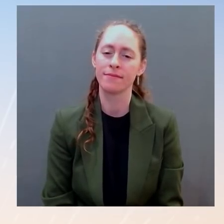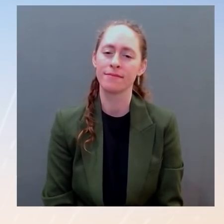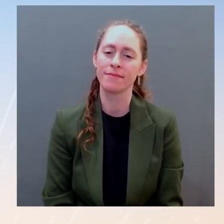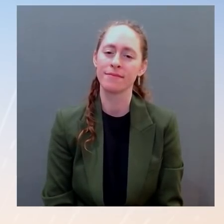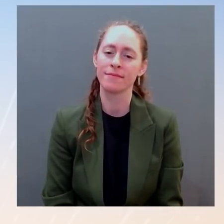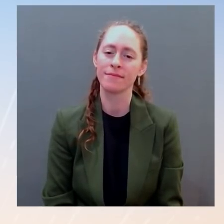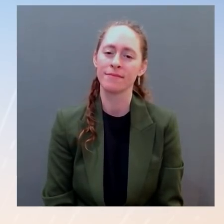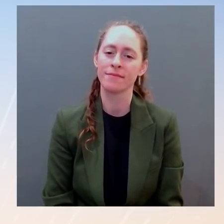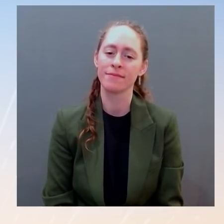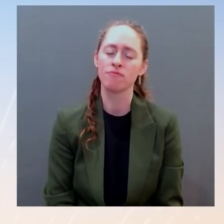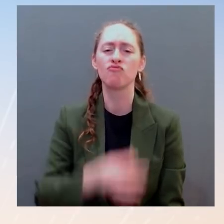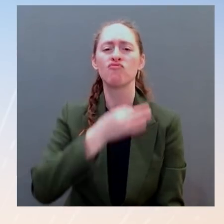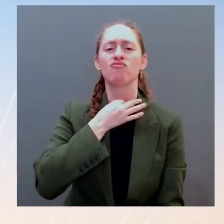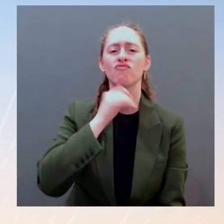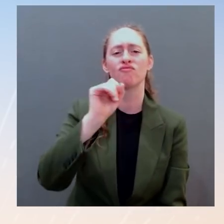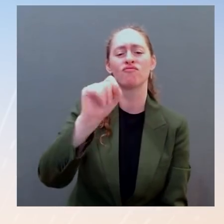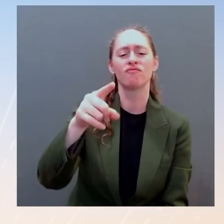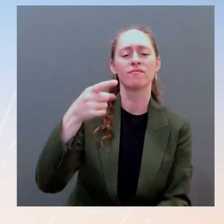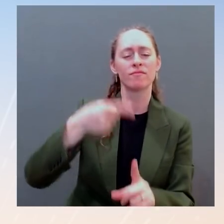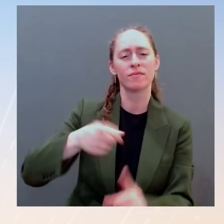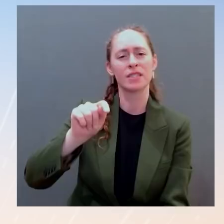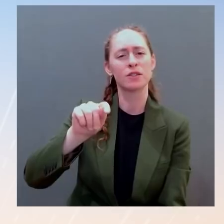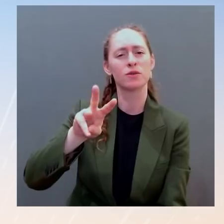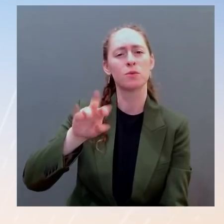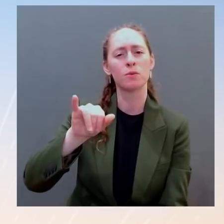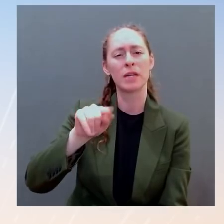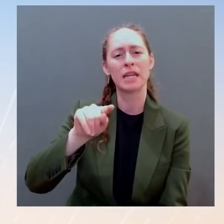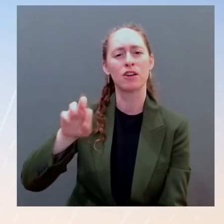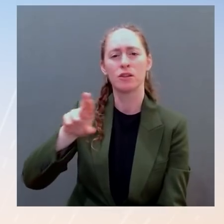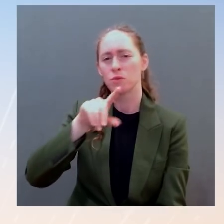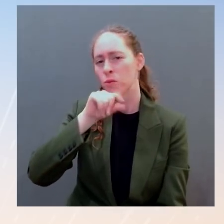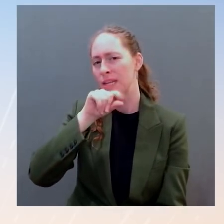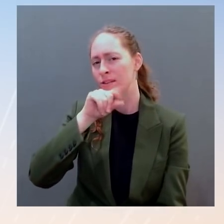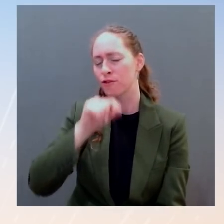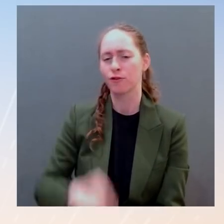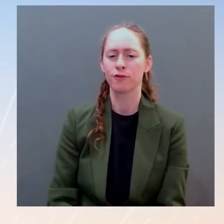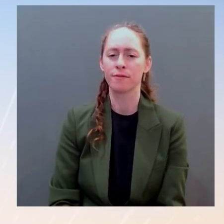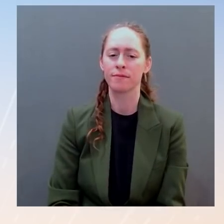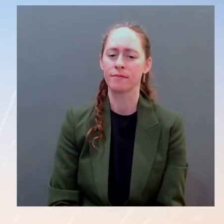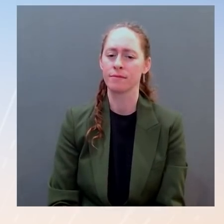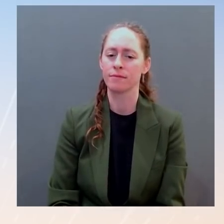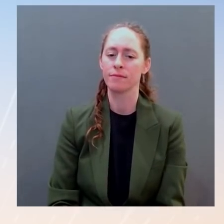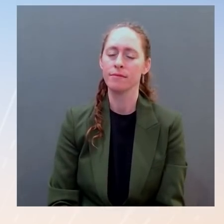Are you concerned about the kind of purveyors of election misinformation,